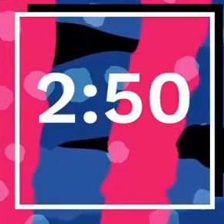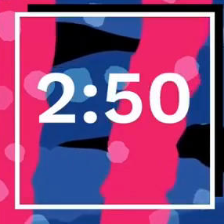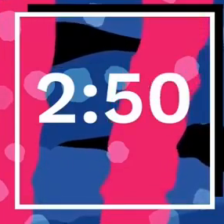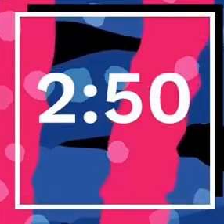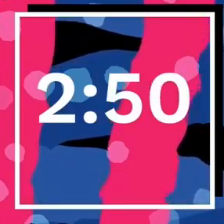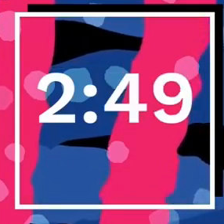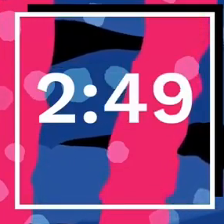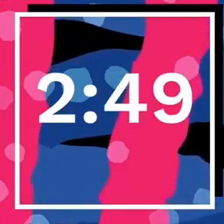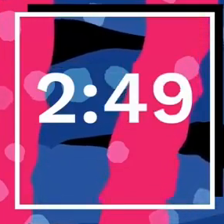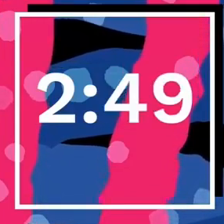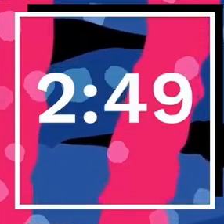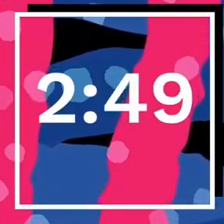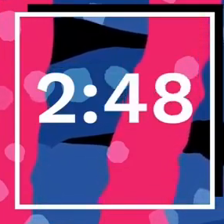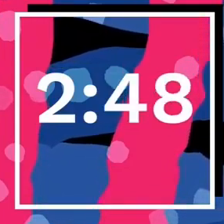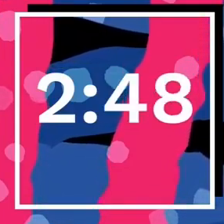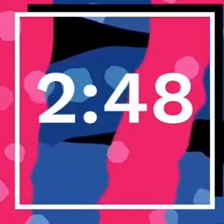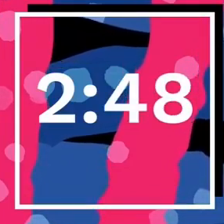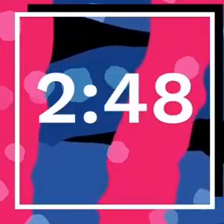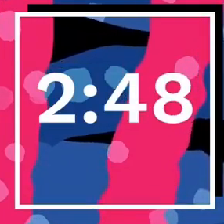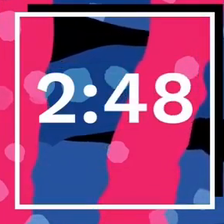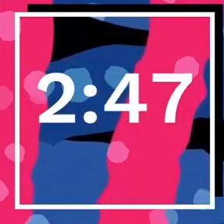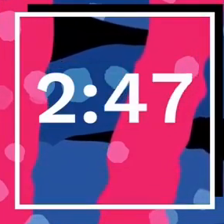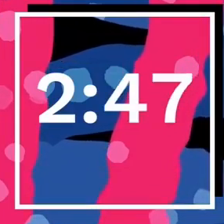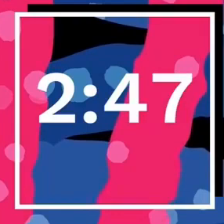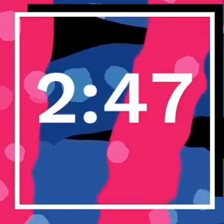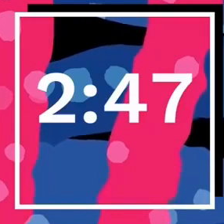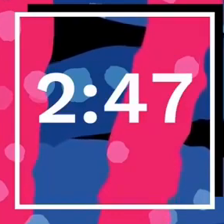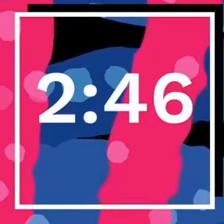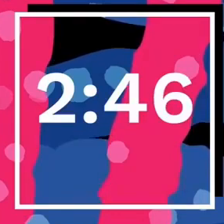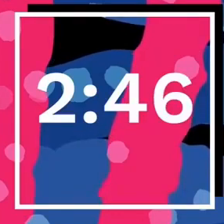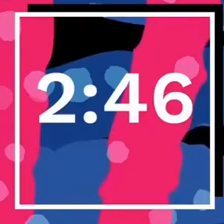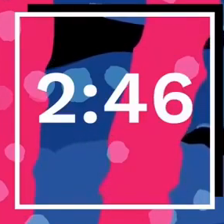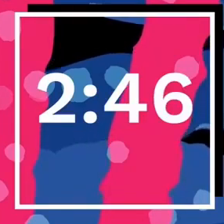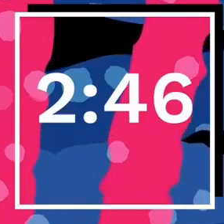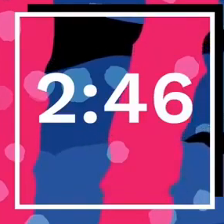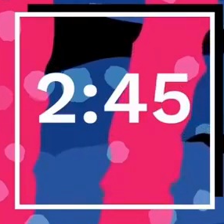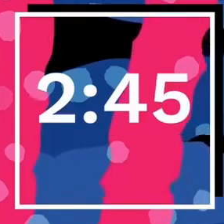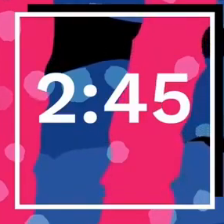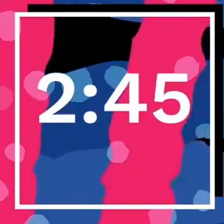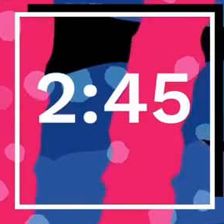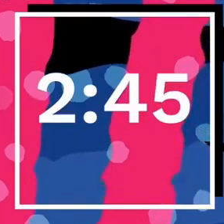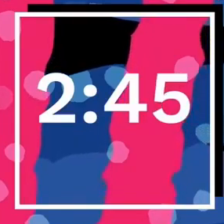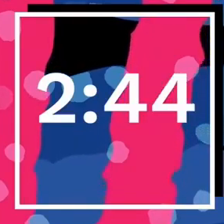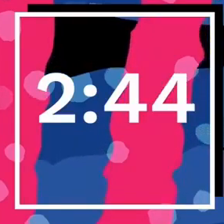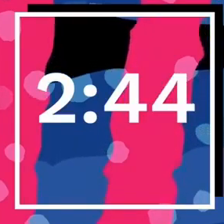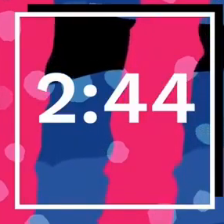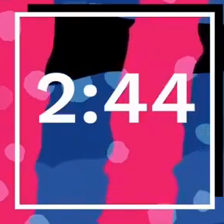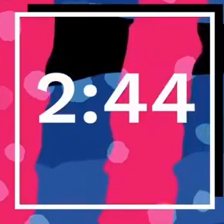UNDOCUMENTED IMMIGRANTS WITH CHILDREN. THE GOAL IS TO GET THE WORD OUT TO THOSE FAMILIES, TO HELP